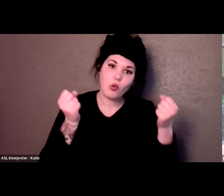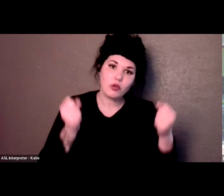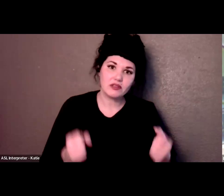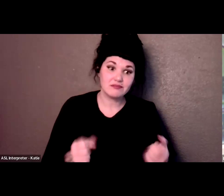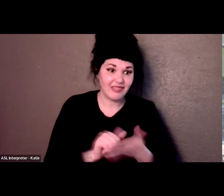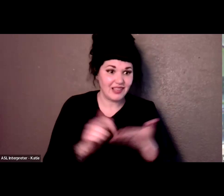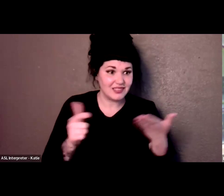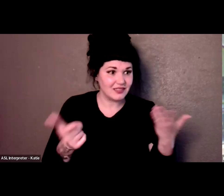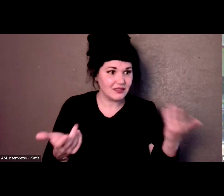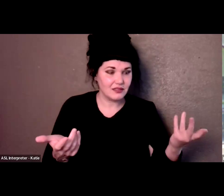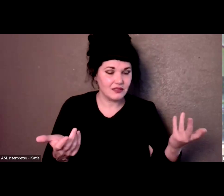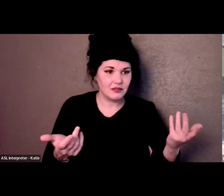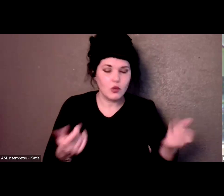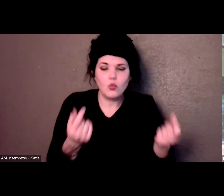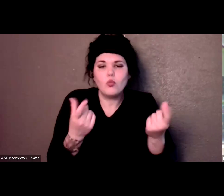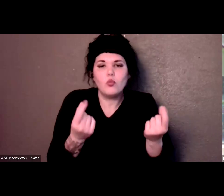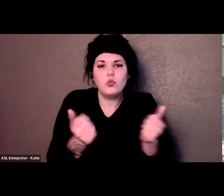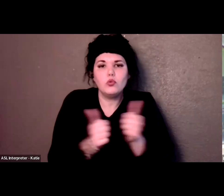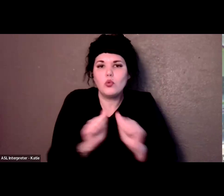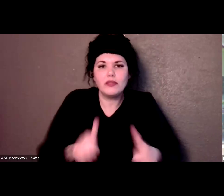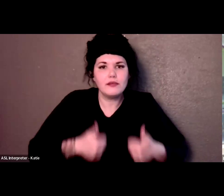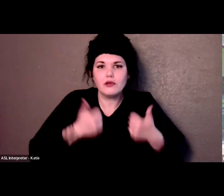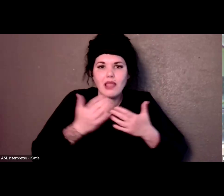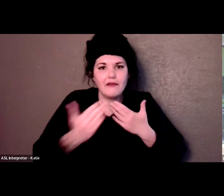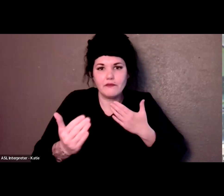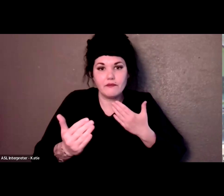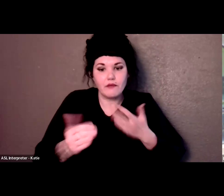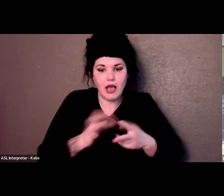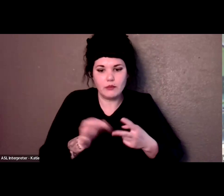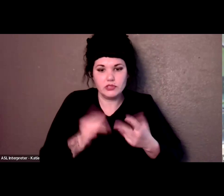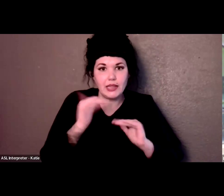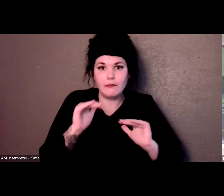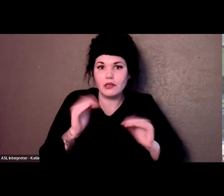of your life if your options are so limited? And I would encourage folks if you're thinking